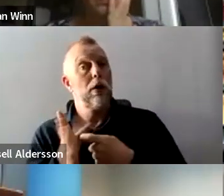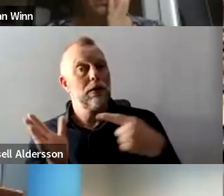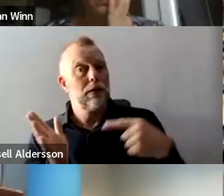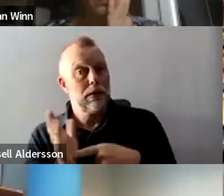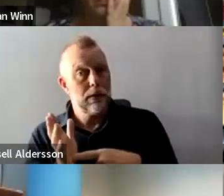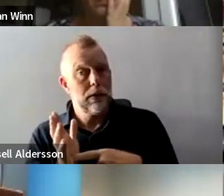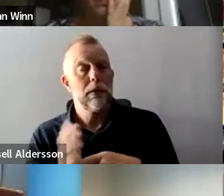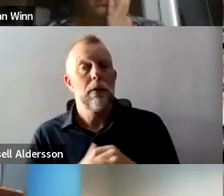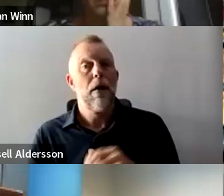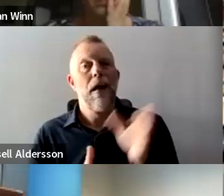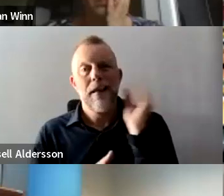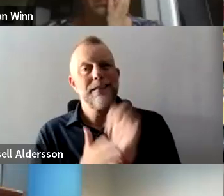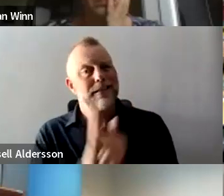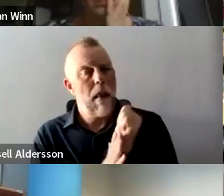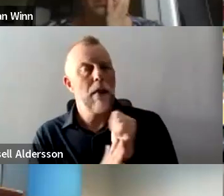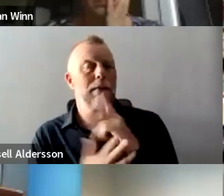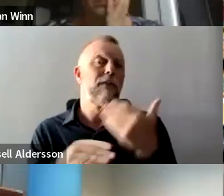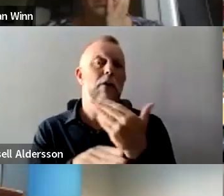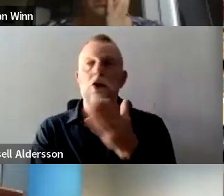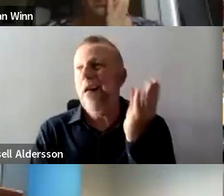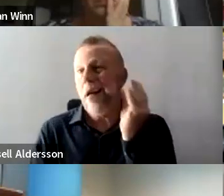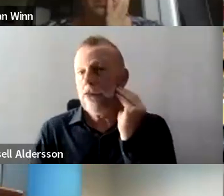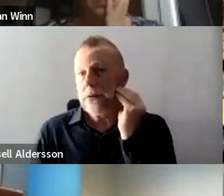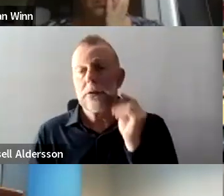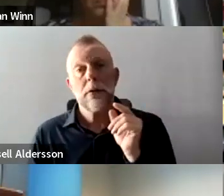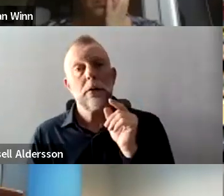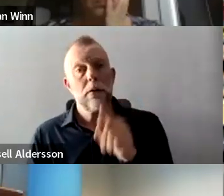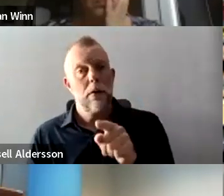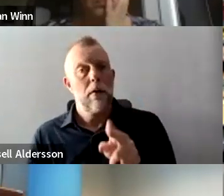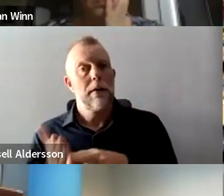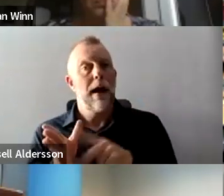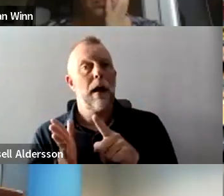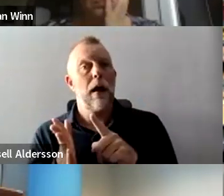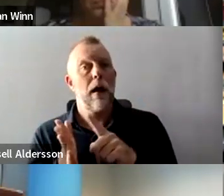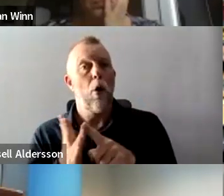Listening, Skills and Function and Hearing by Naomi Forster with key contributors